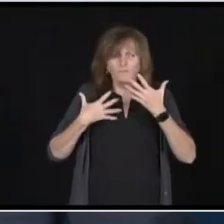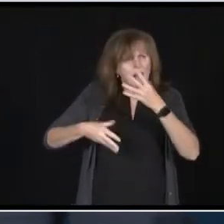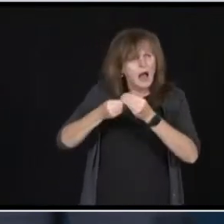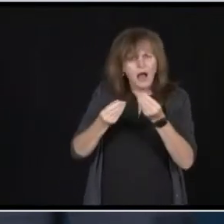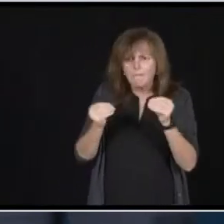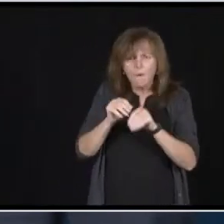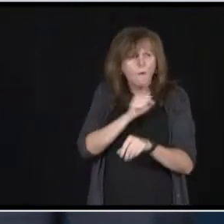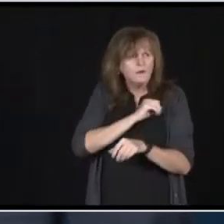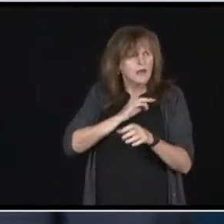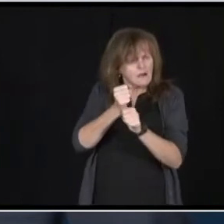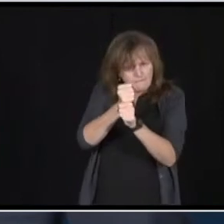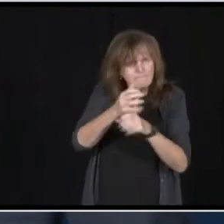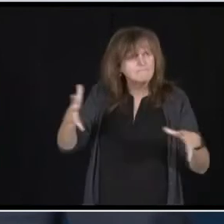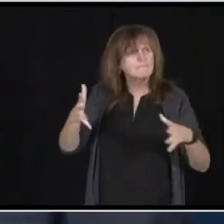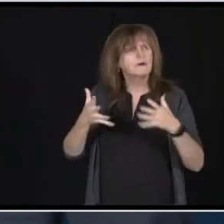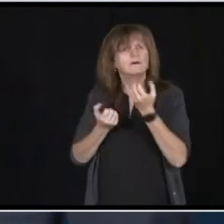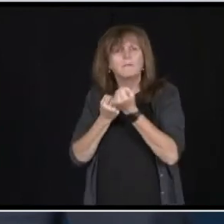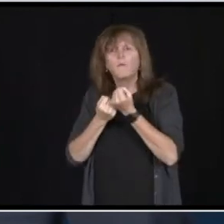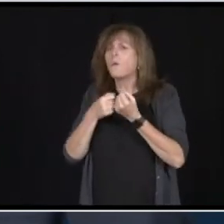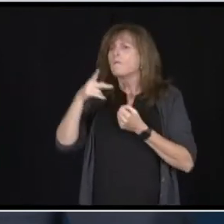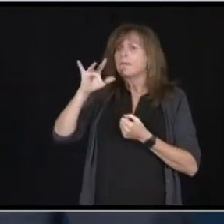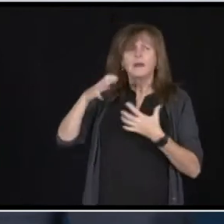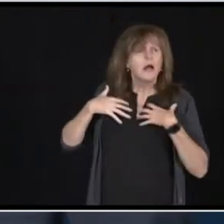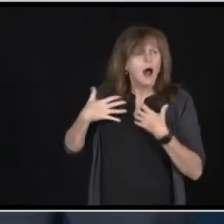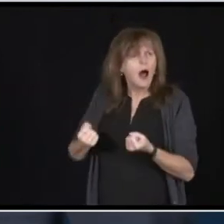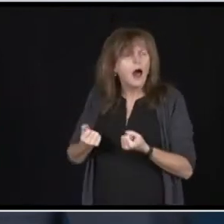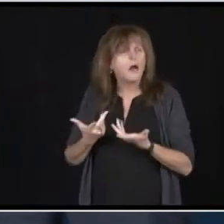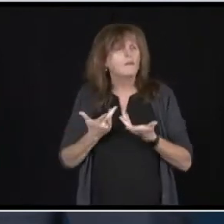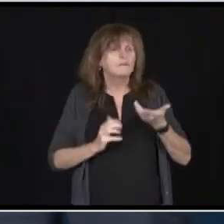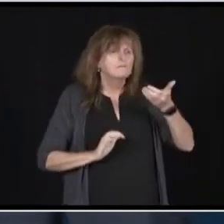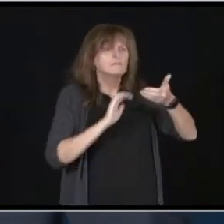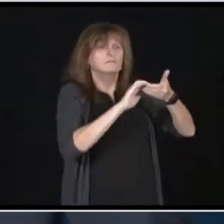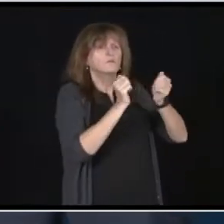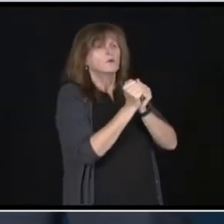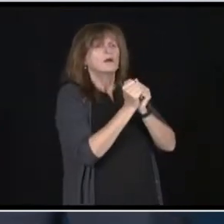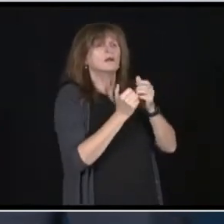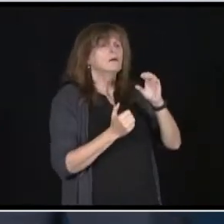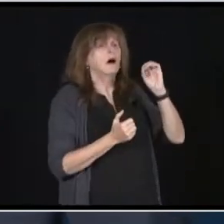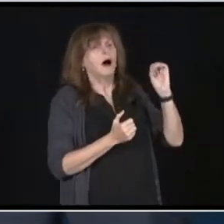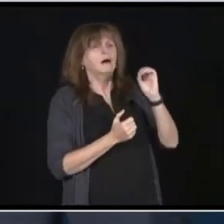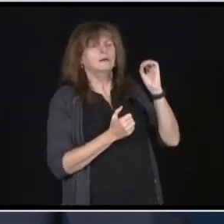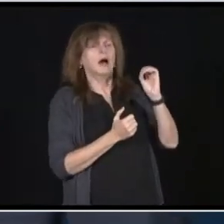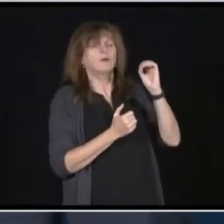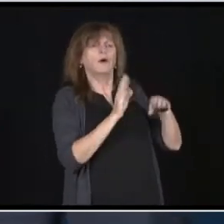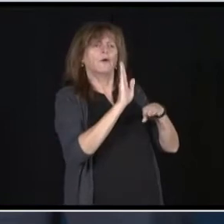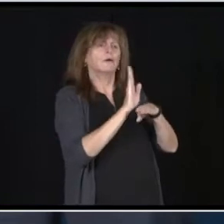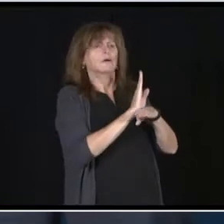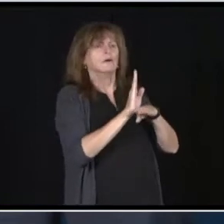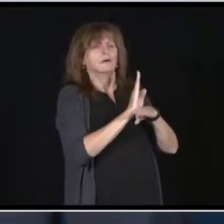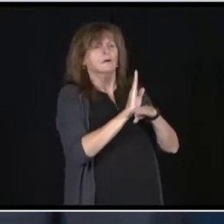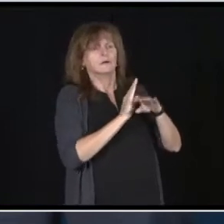the government is partnering with Ian Martin. Contact tracers